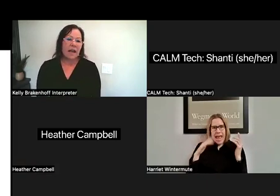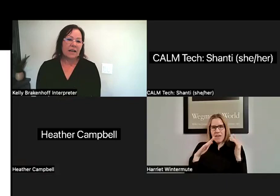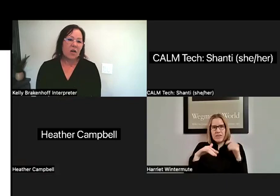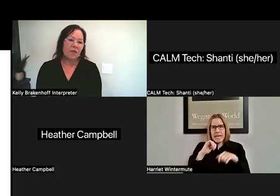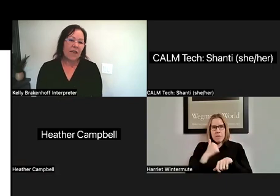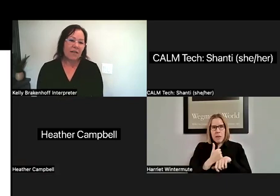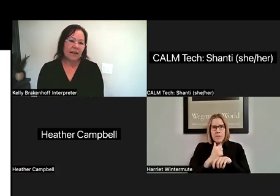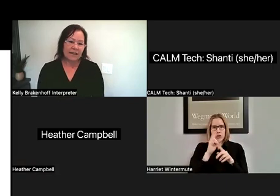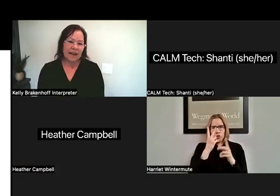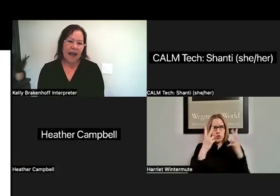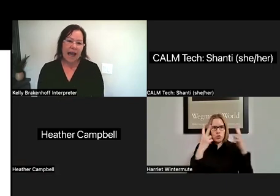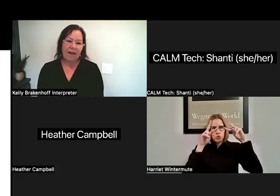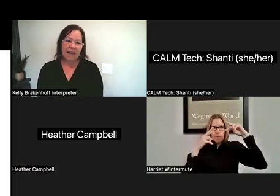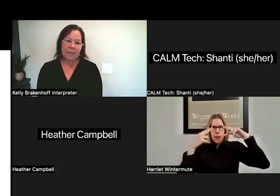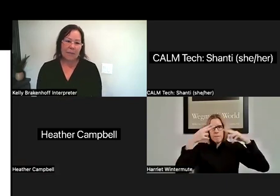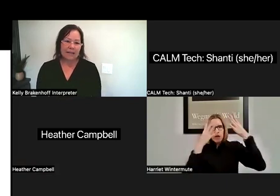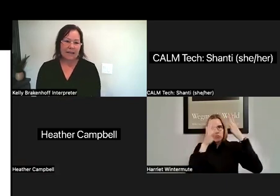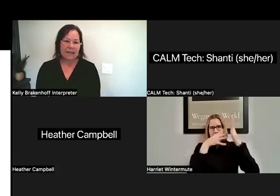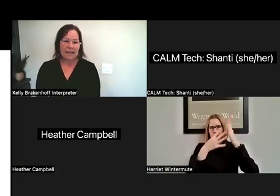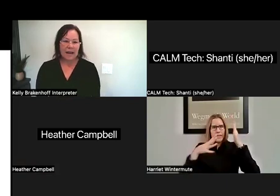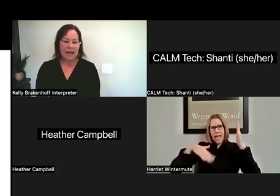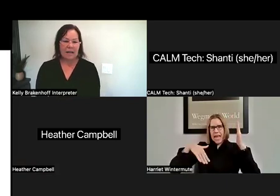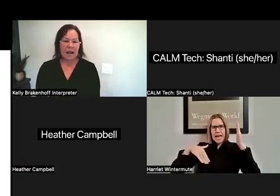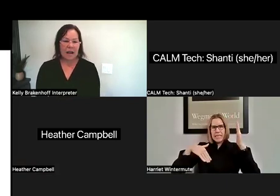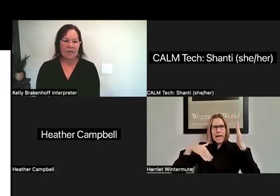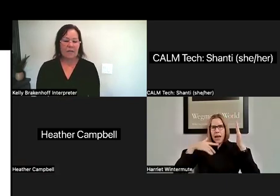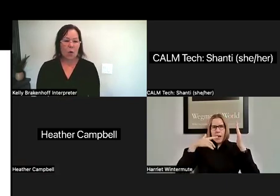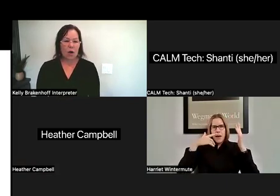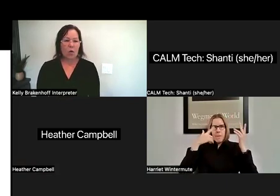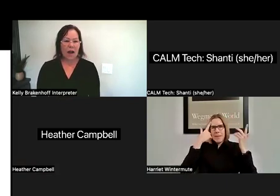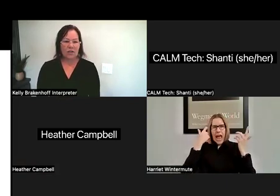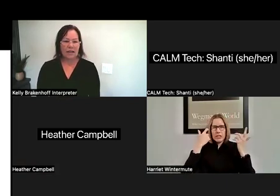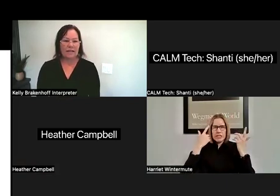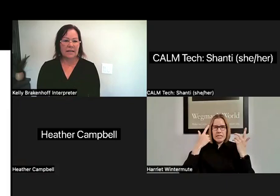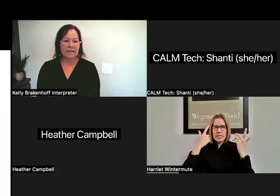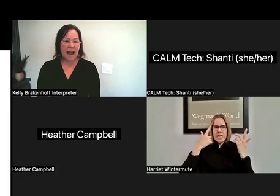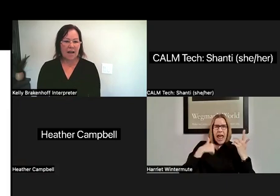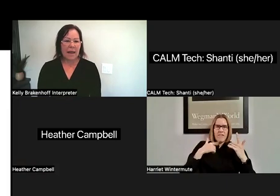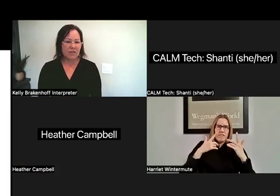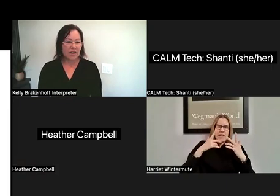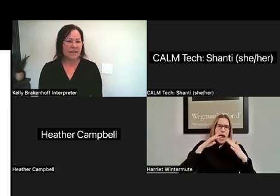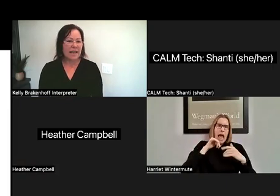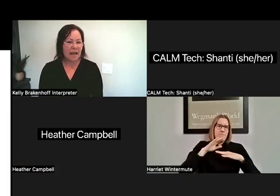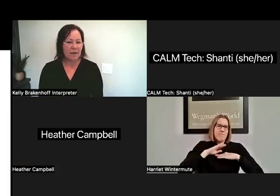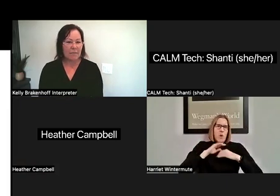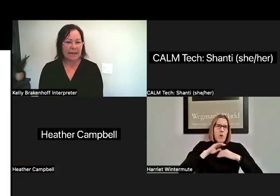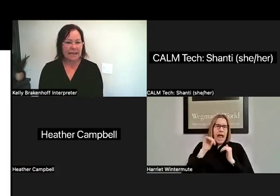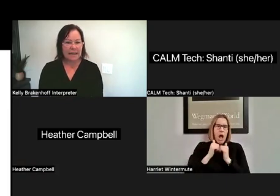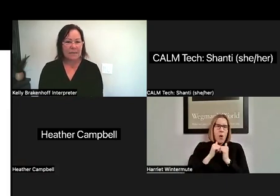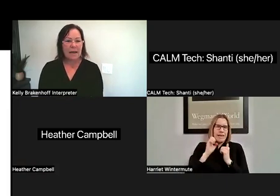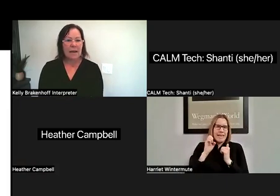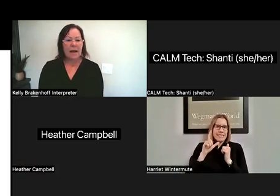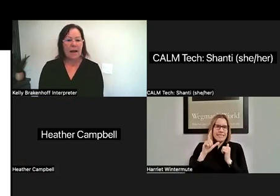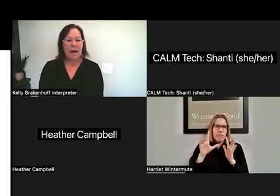And so for that reason I haven't implemented the four quat rant style matrix yet with my team.